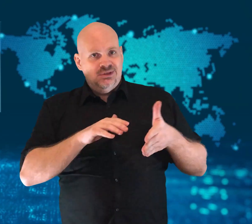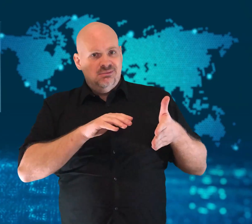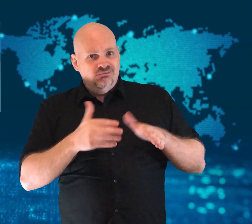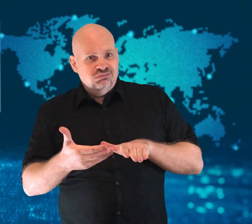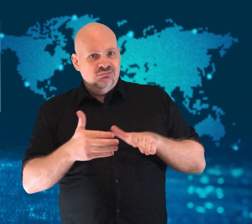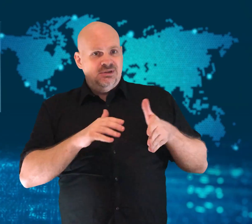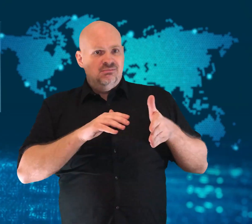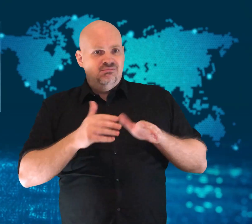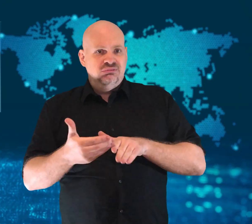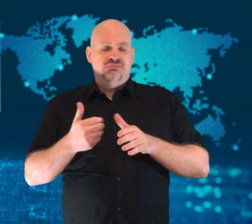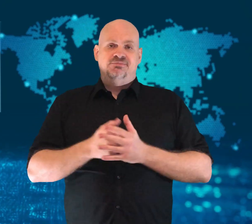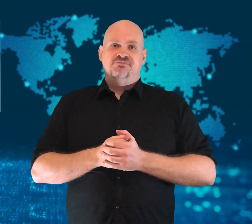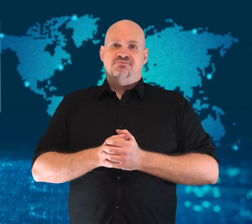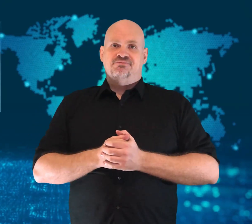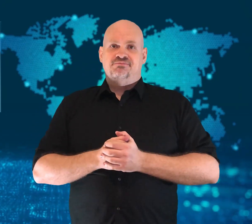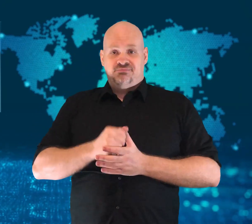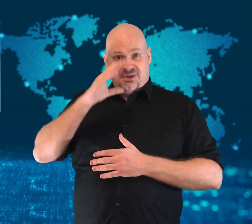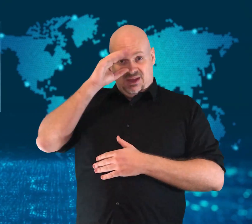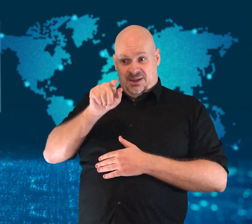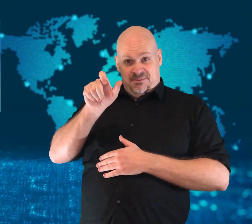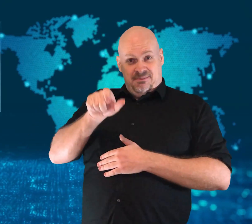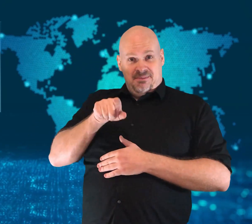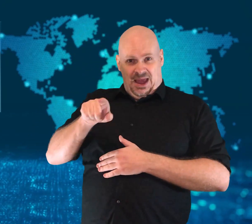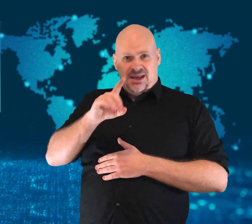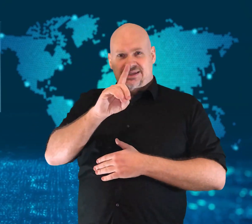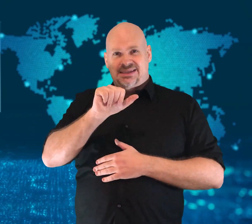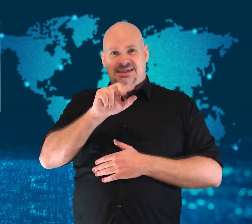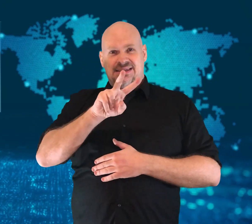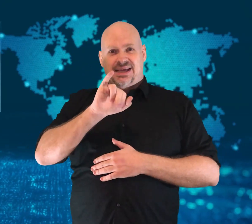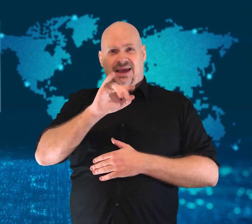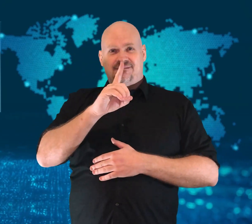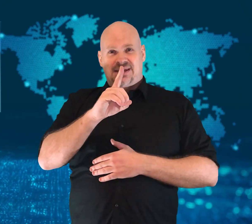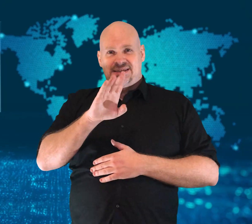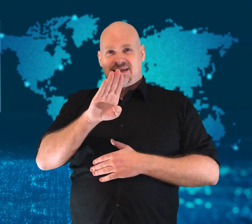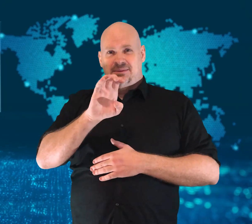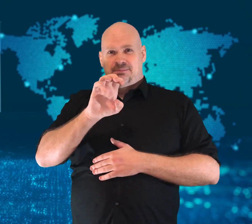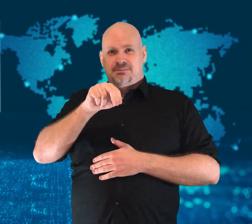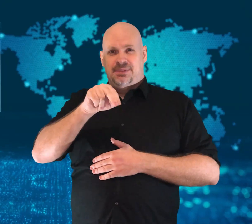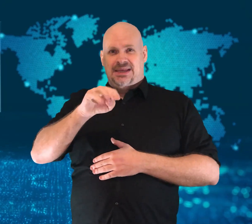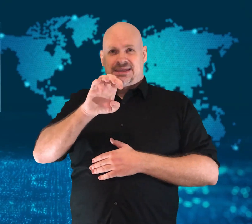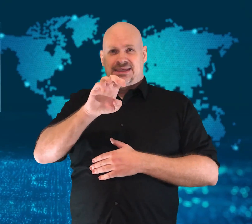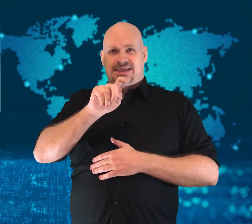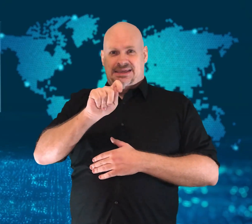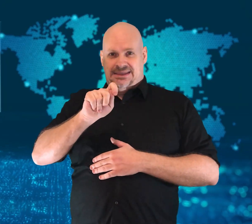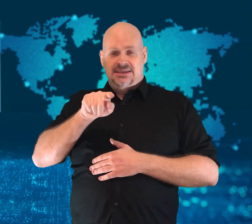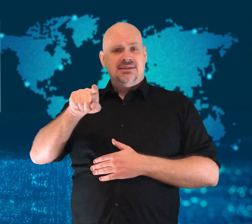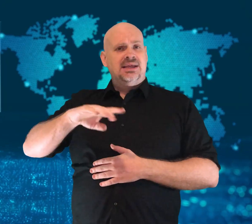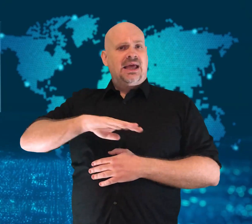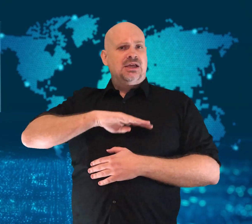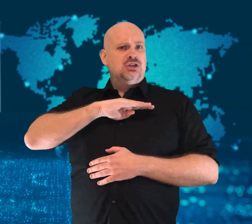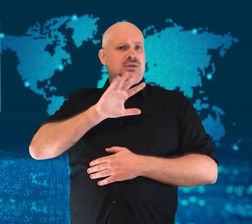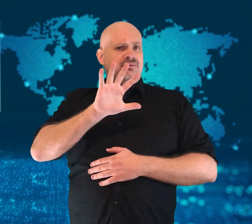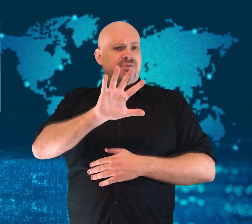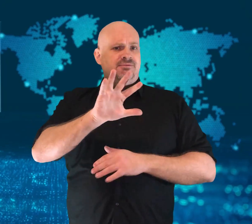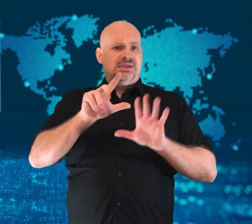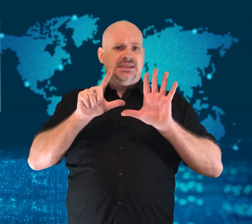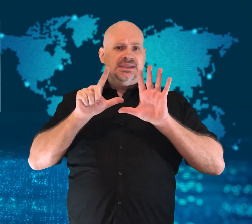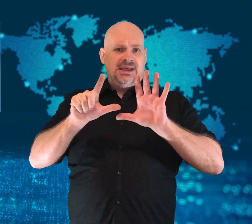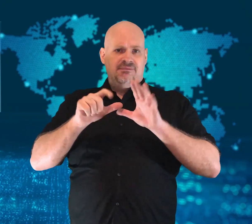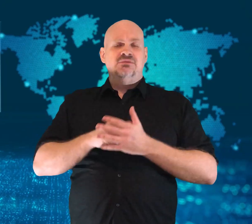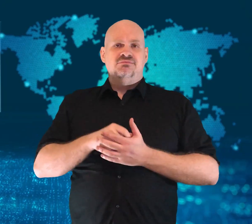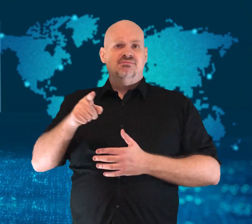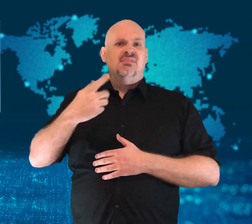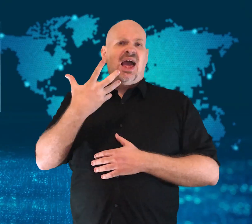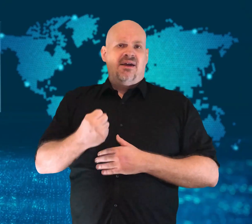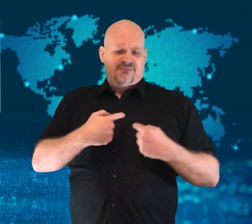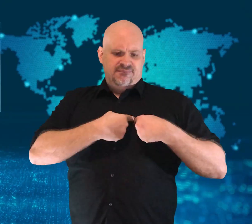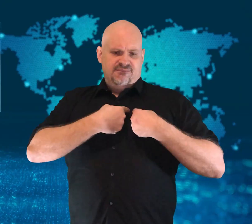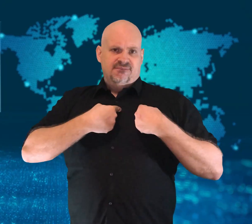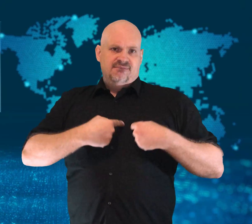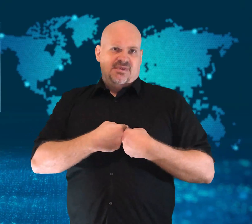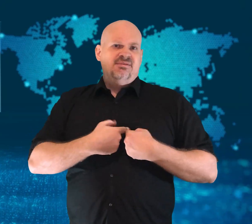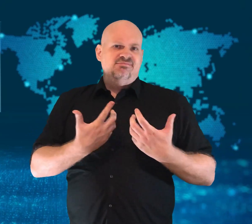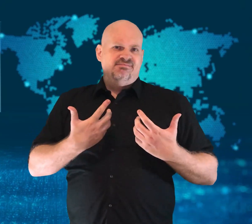David Bennett, a 57-year-old man, had terminal heart disease.